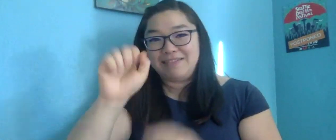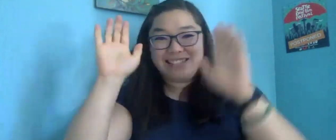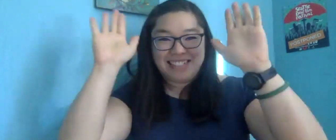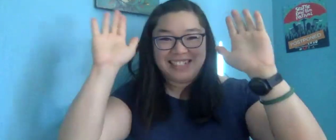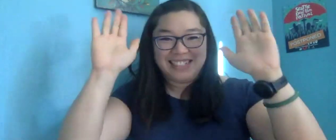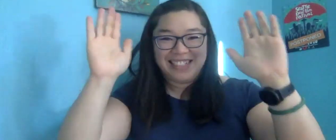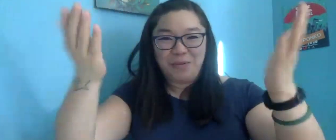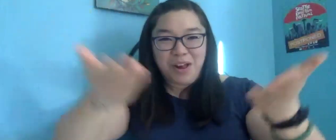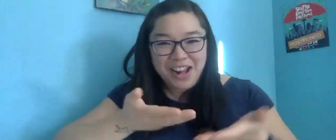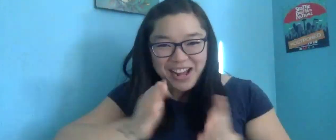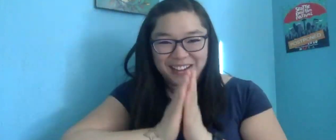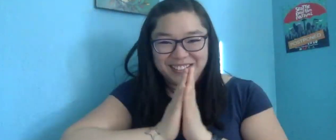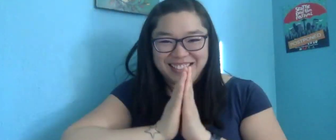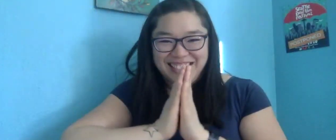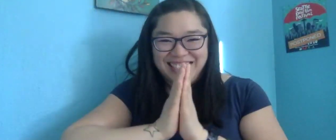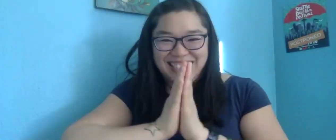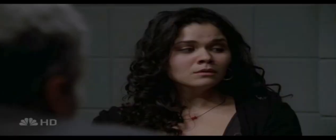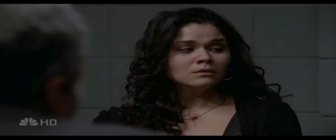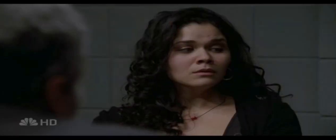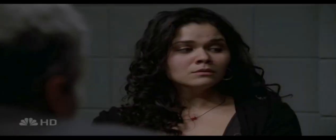[Handwaves] Welcome!